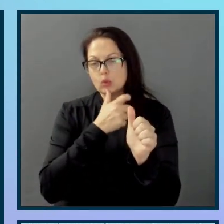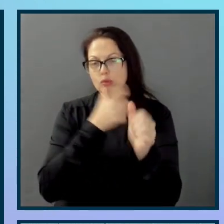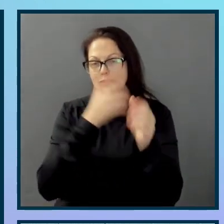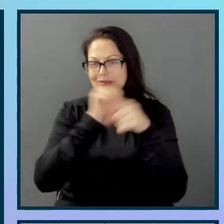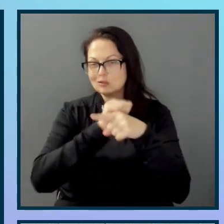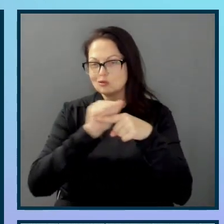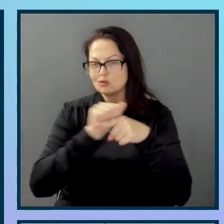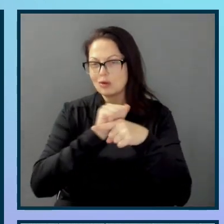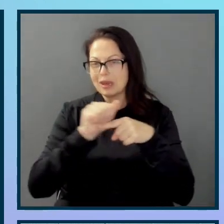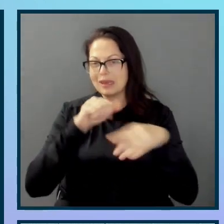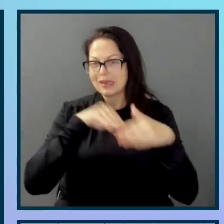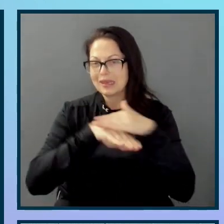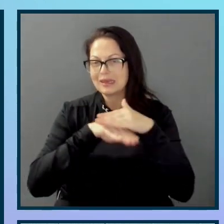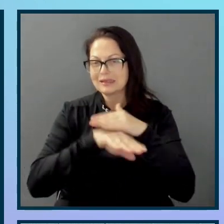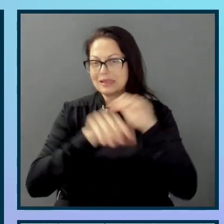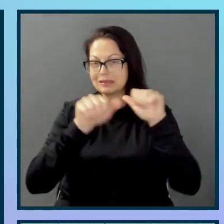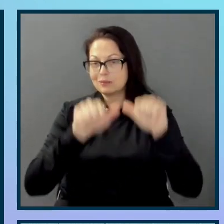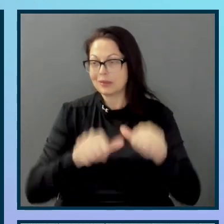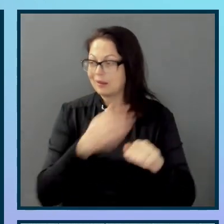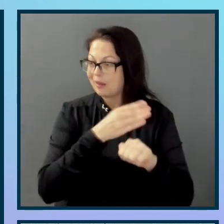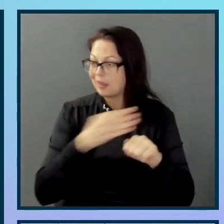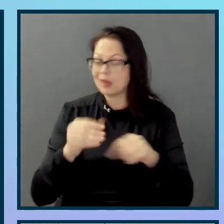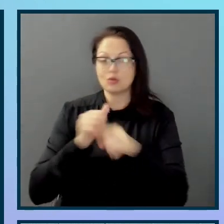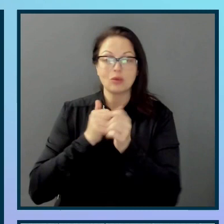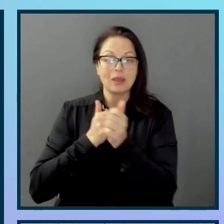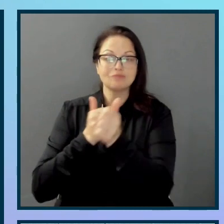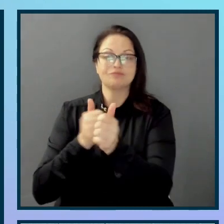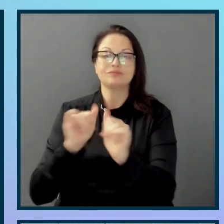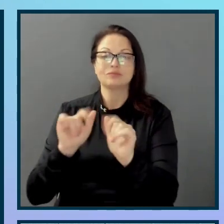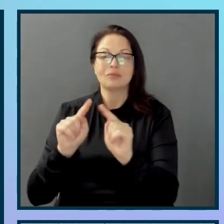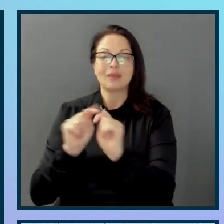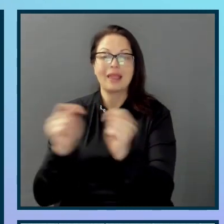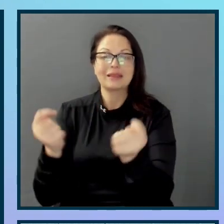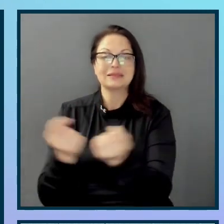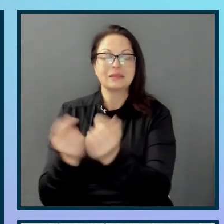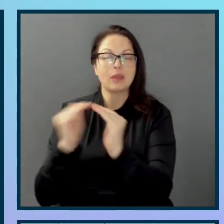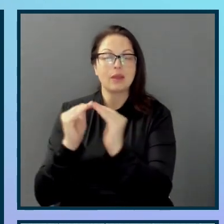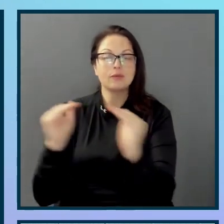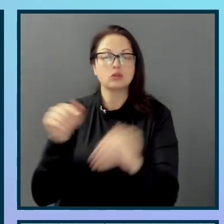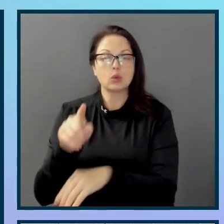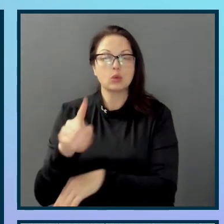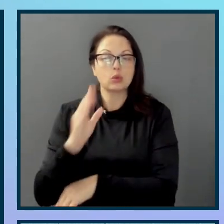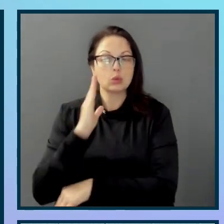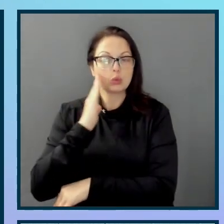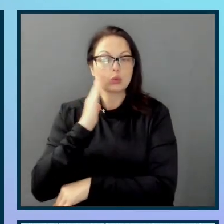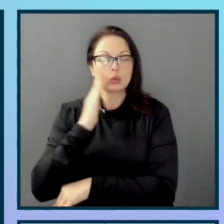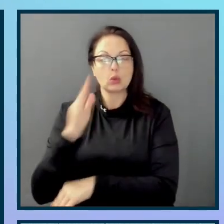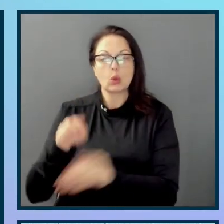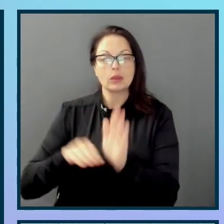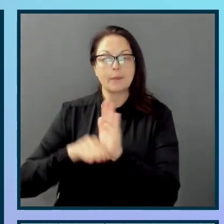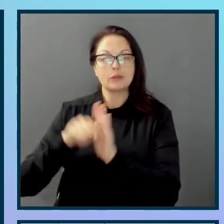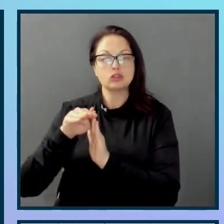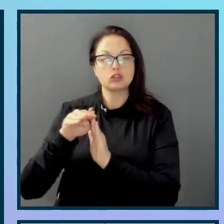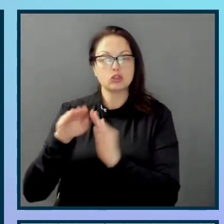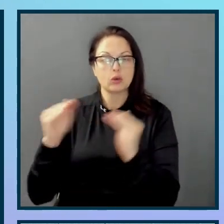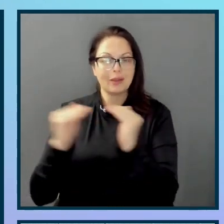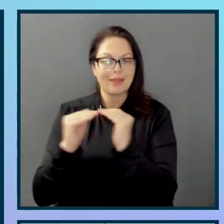And you can also track it at a team level, so you can get to know the maturity level of accessibility for individual product teams as well.